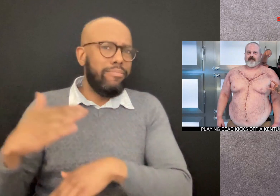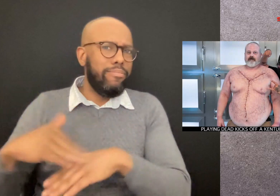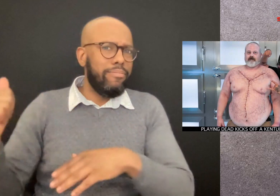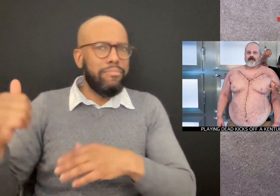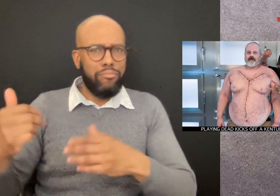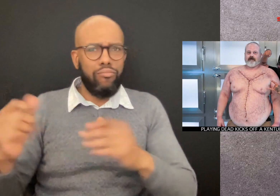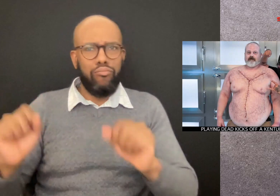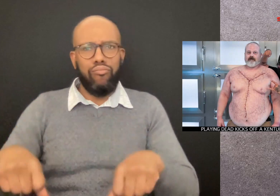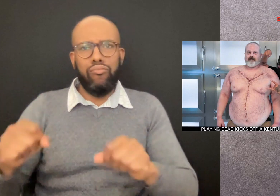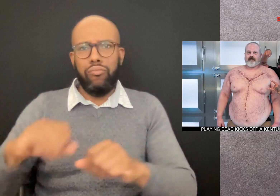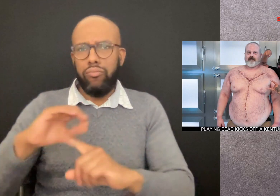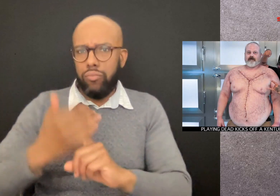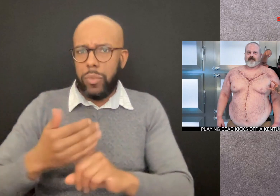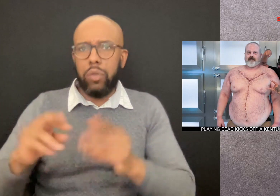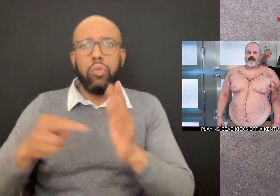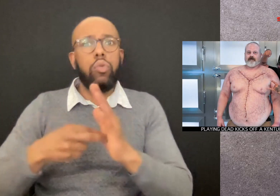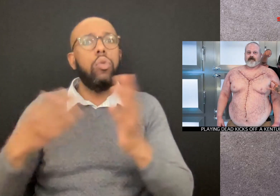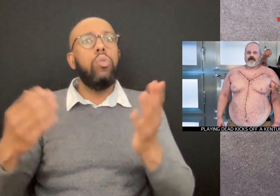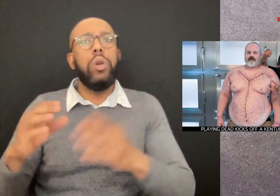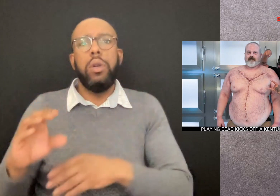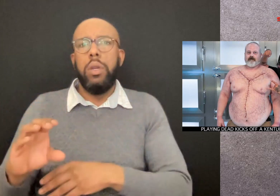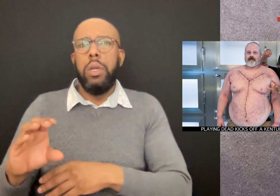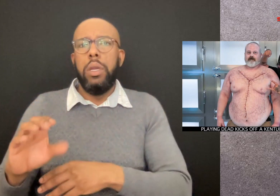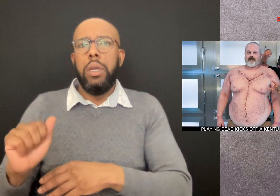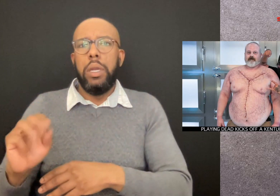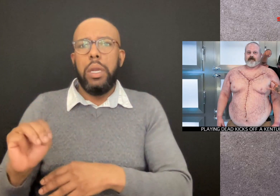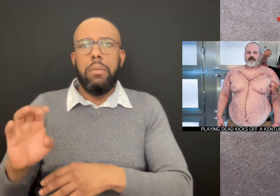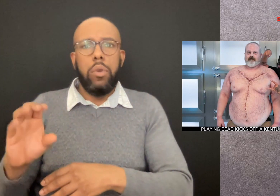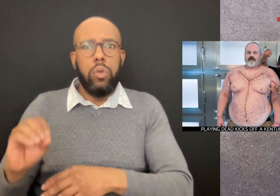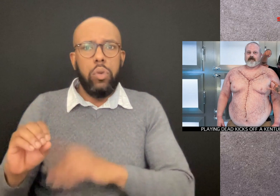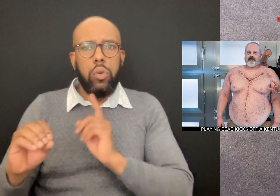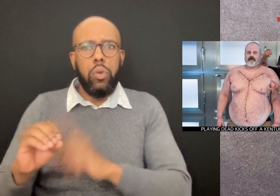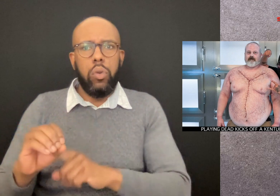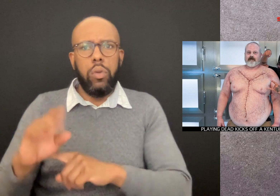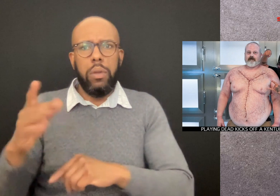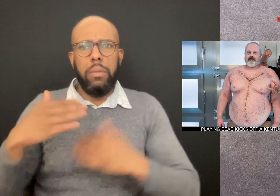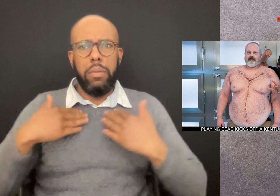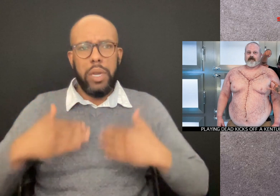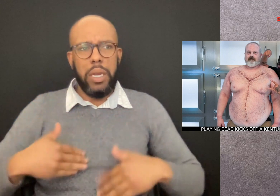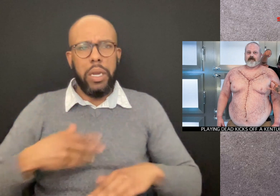The TV show CSI Vegas called and cast them in the cameo role of a body